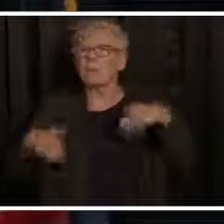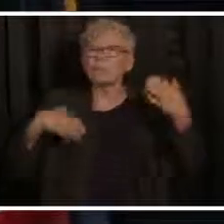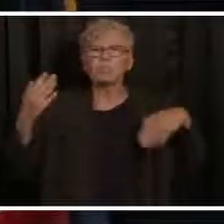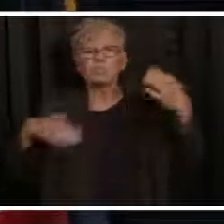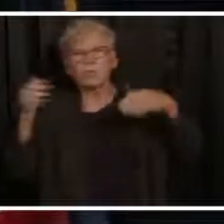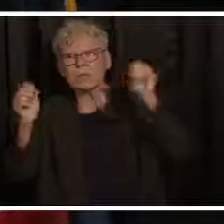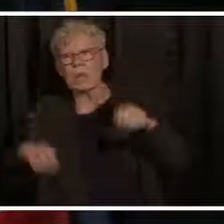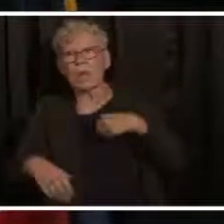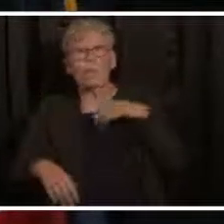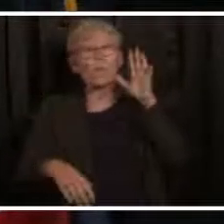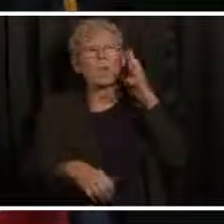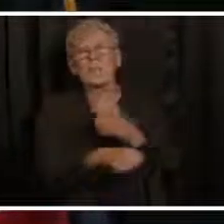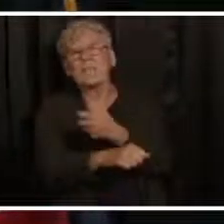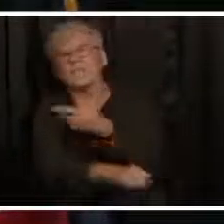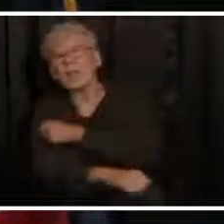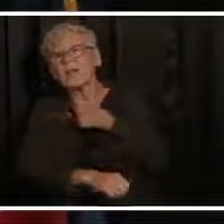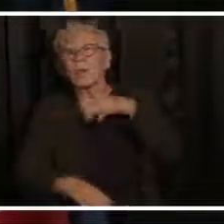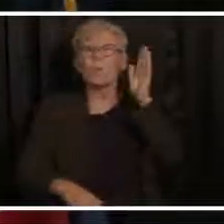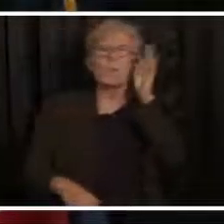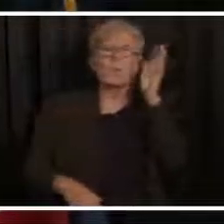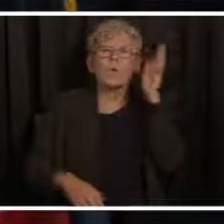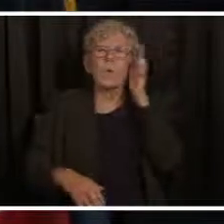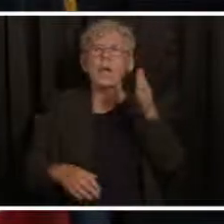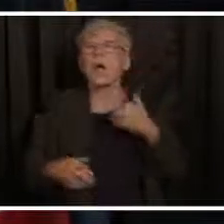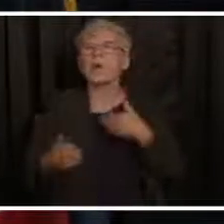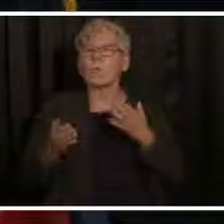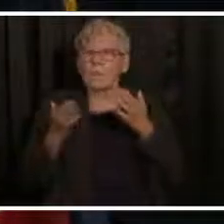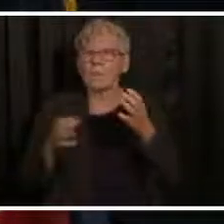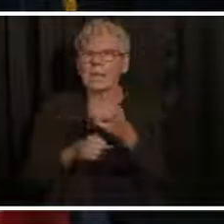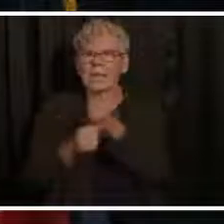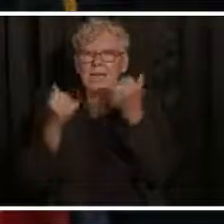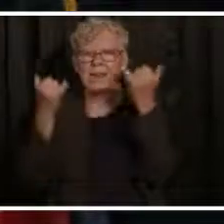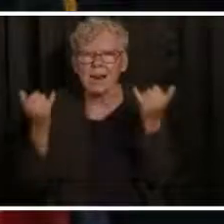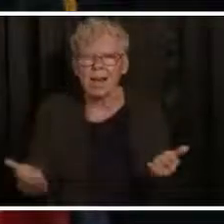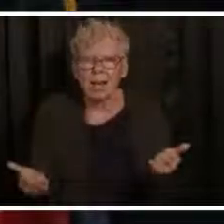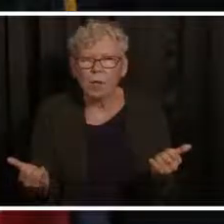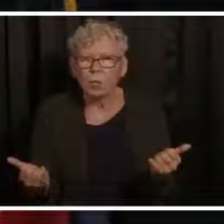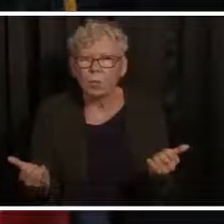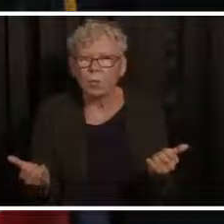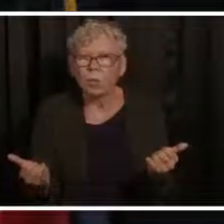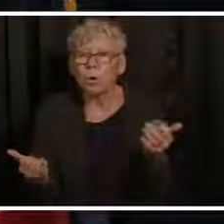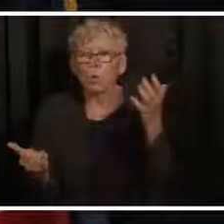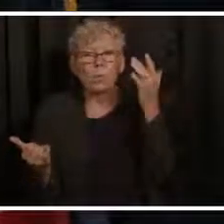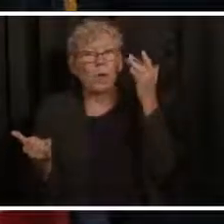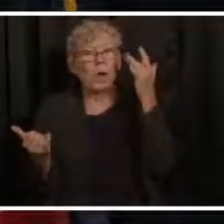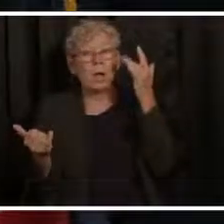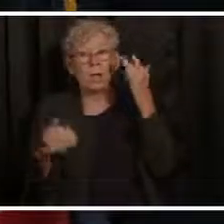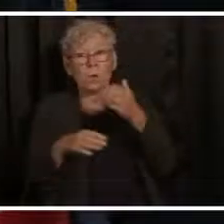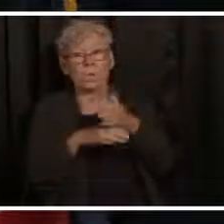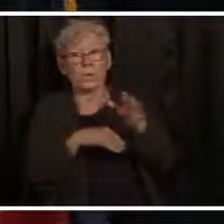statistic right now, January through the of June Ninety-five. 95% over 95% of our hospitalizations are among